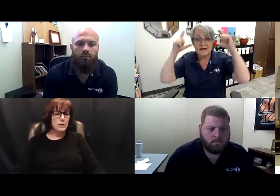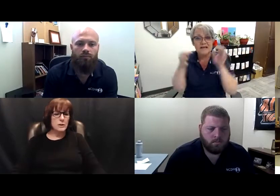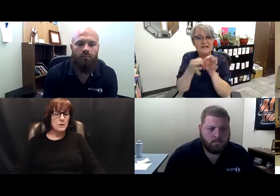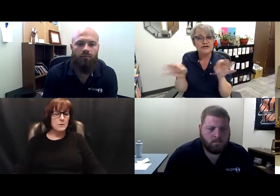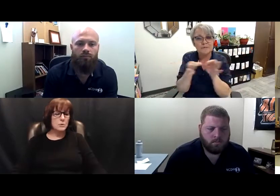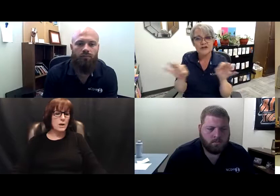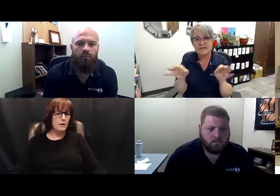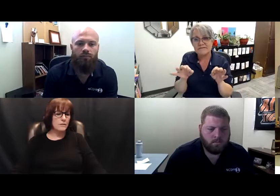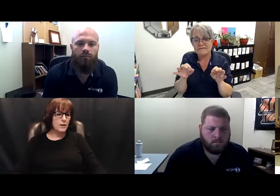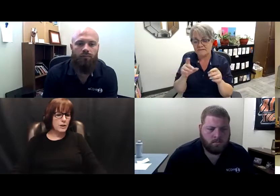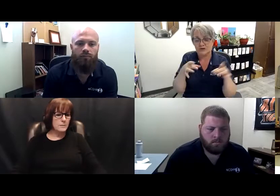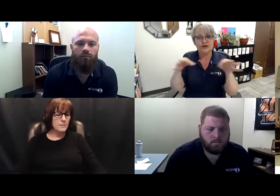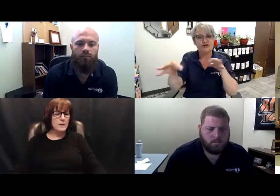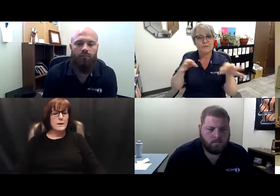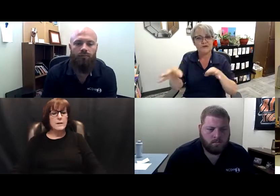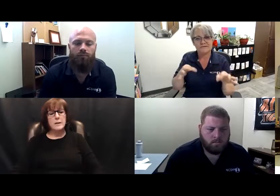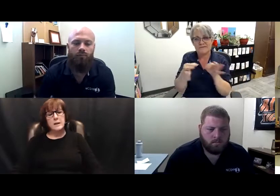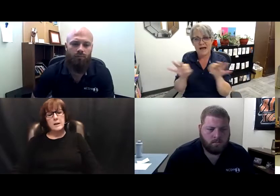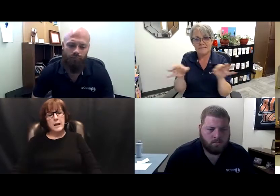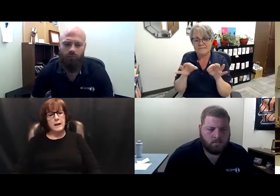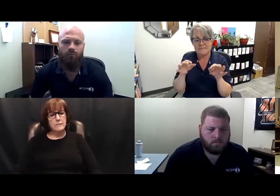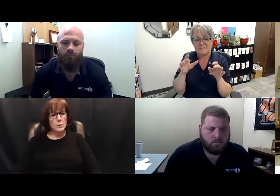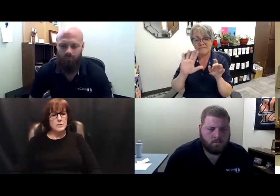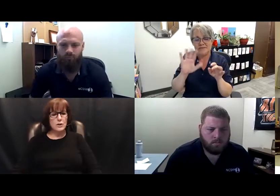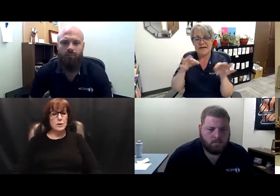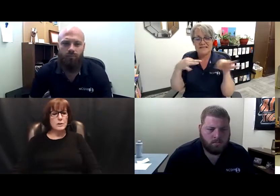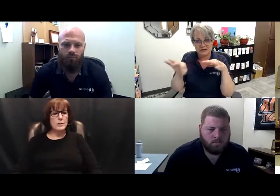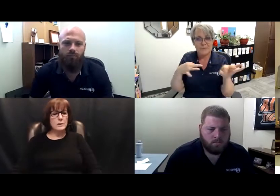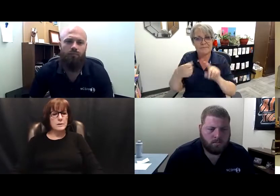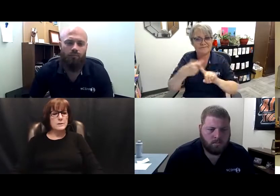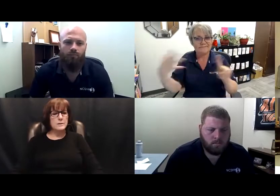Maybe who's hard of hearing they can have what's called a